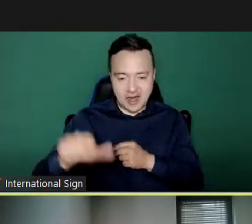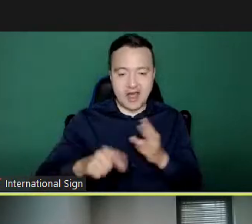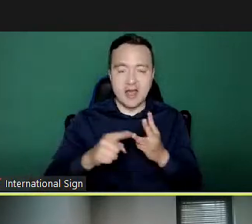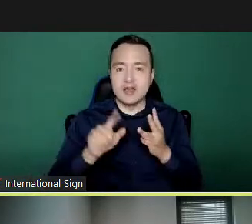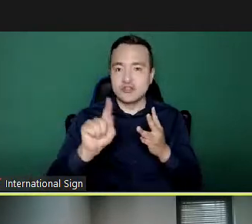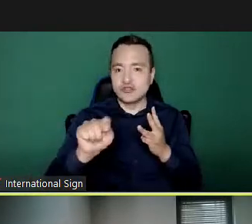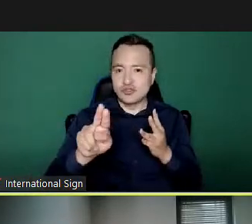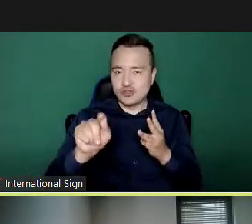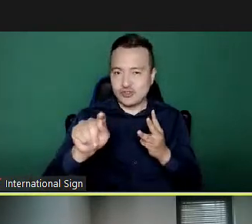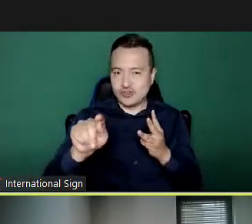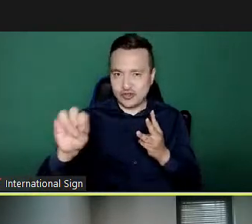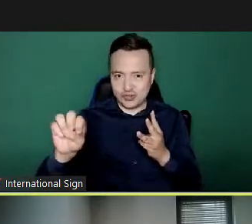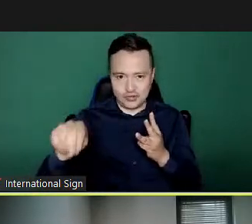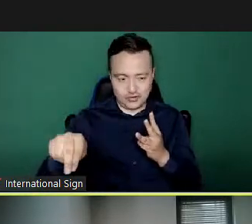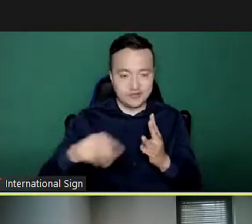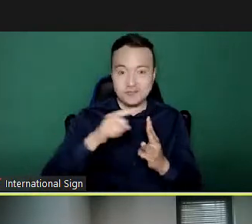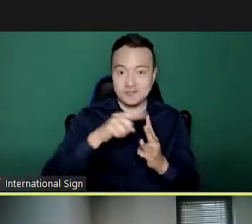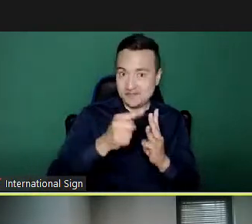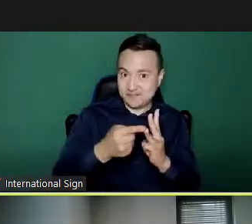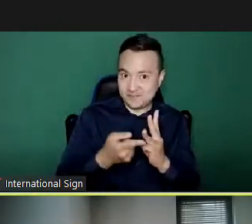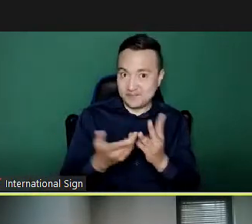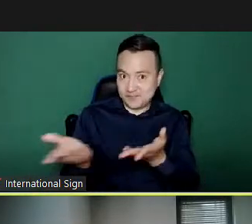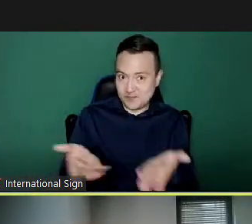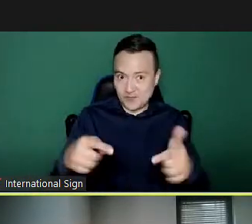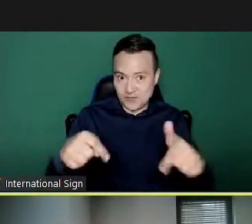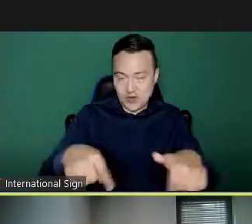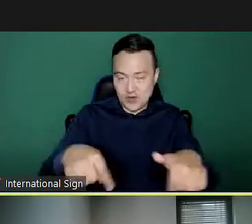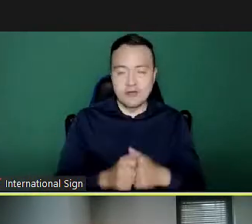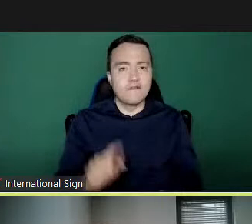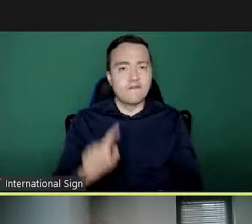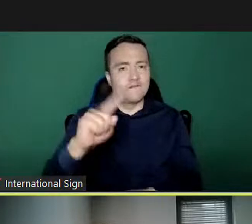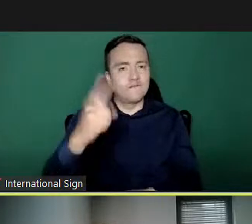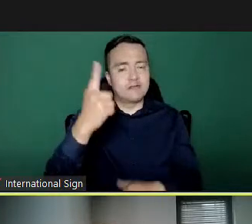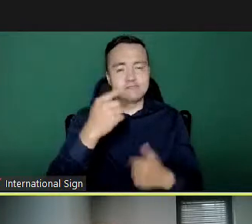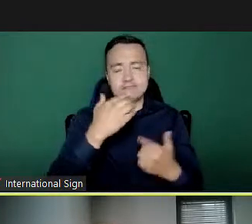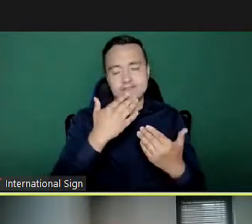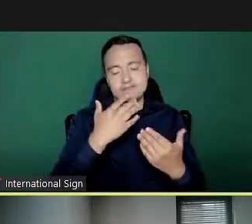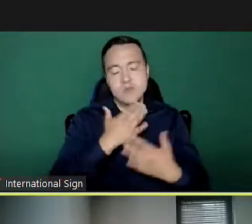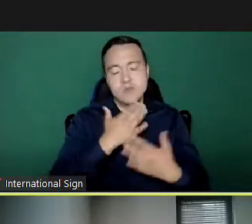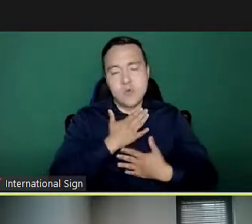me to participate. We are keenly aware that even under the stress of